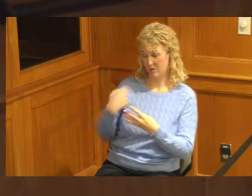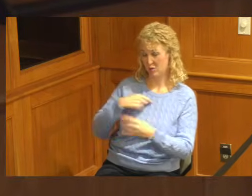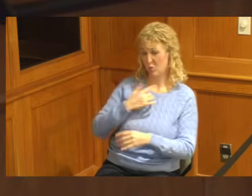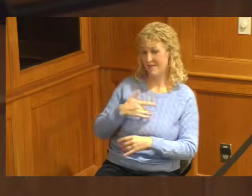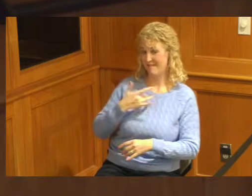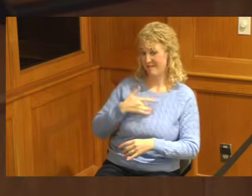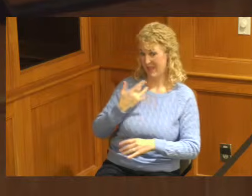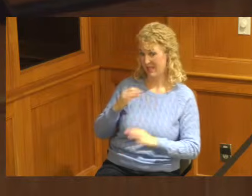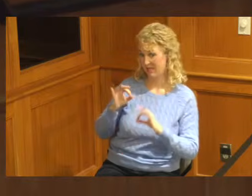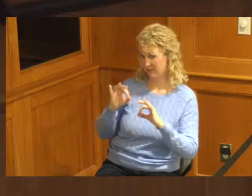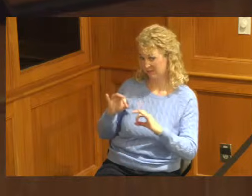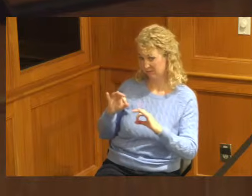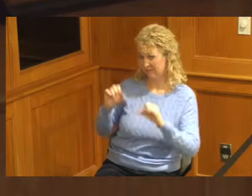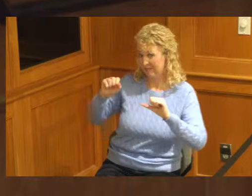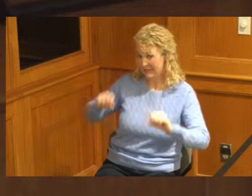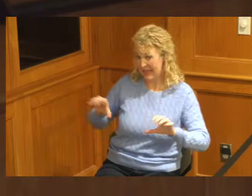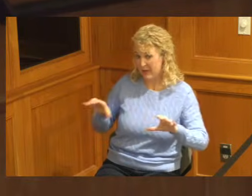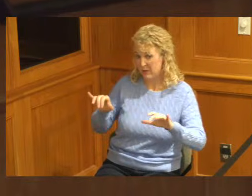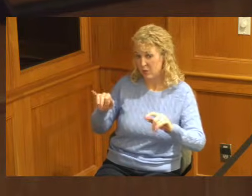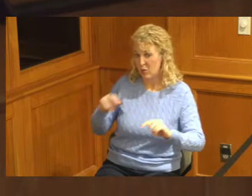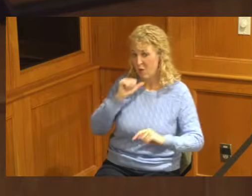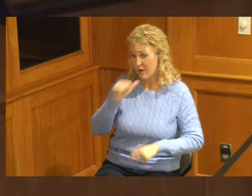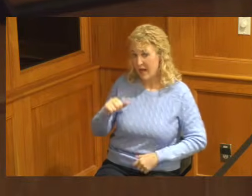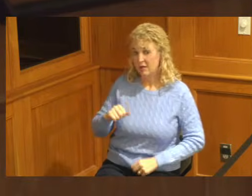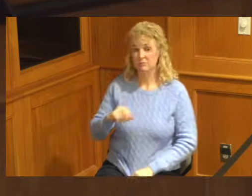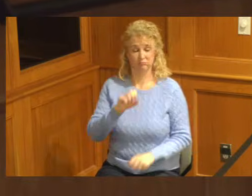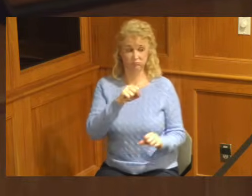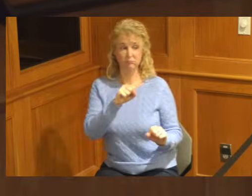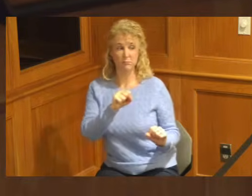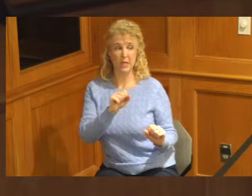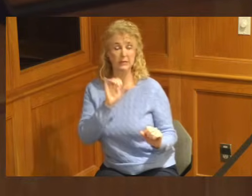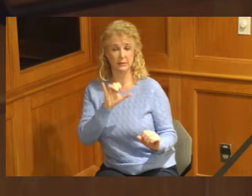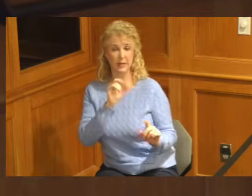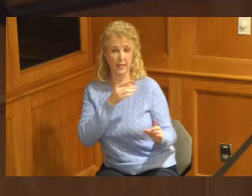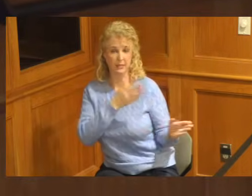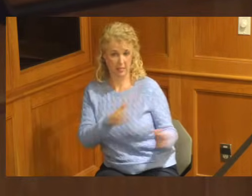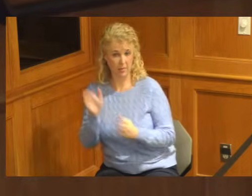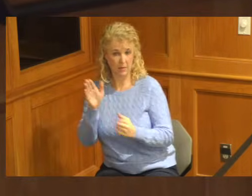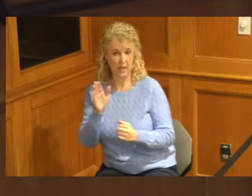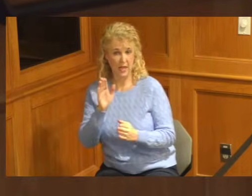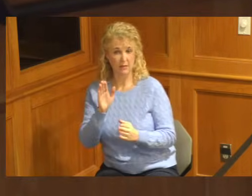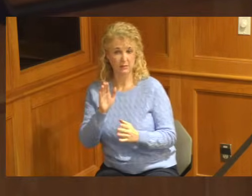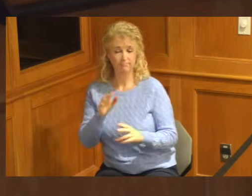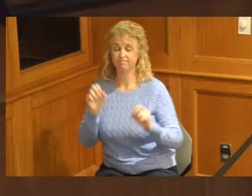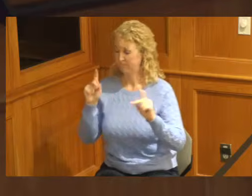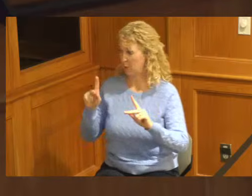whether or not some of these other projects could move forward or or not. Yeah. Yeah. Okay. Thank